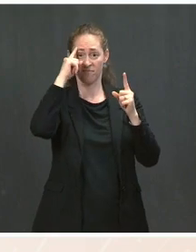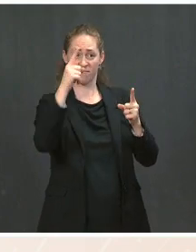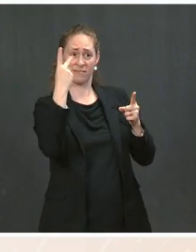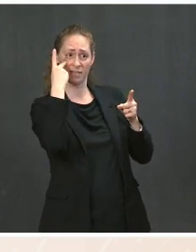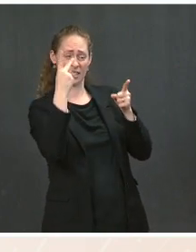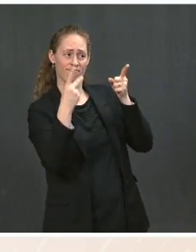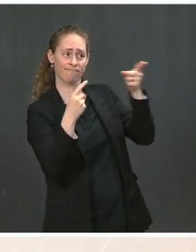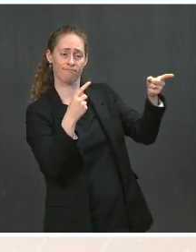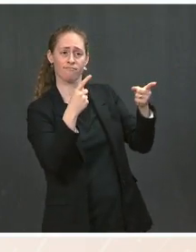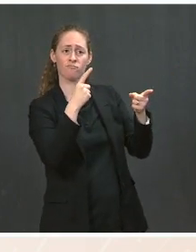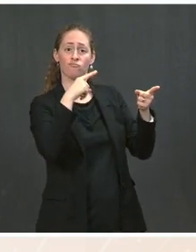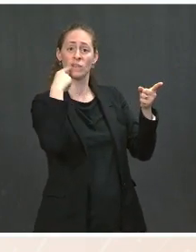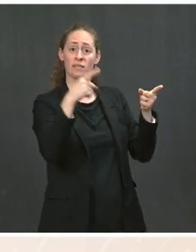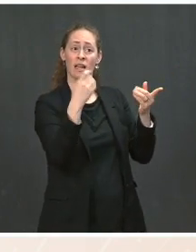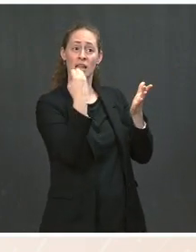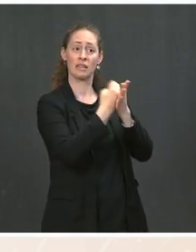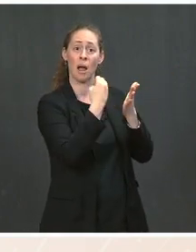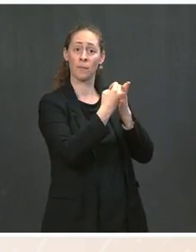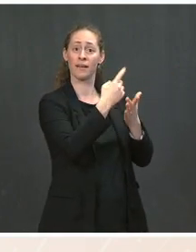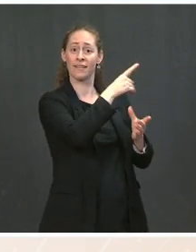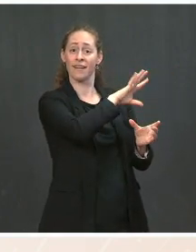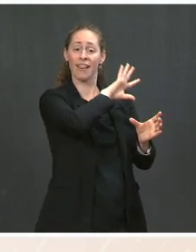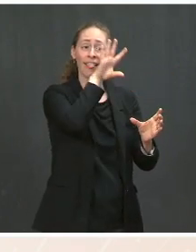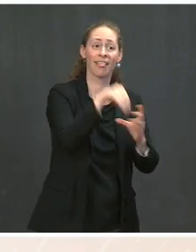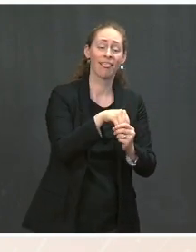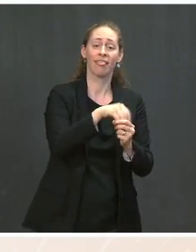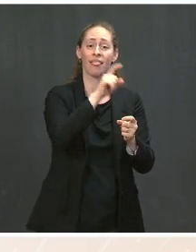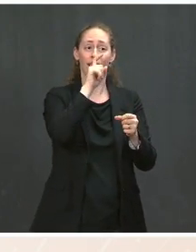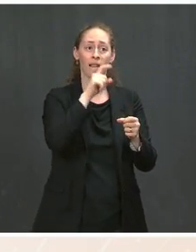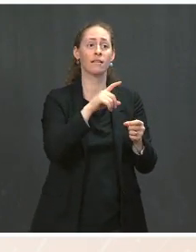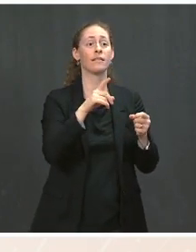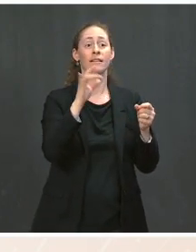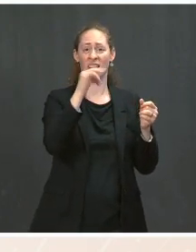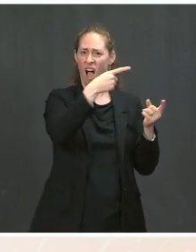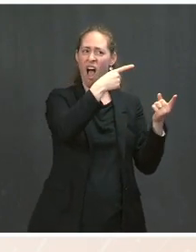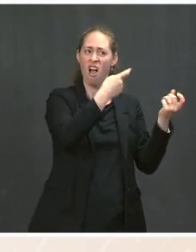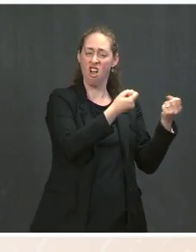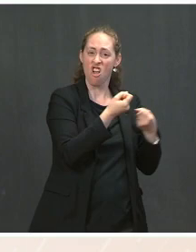or instr- -- or play -- or anyone who's played a role instrumentally in the government of the Russian Federation.